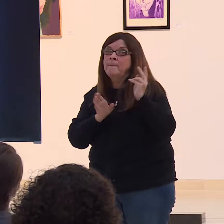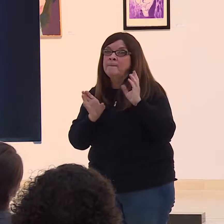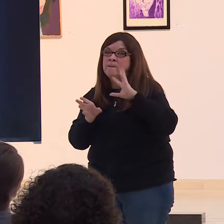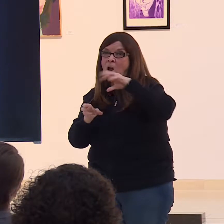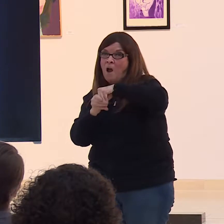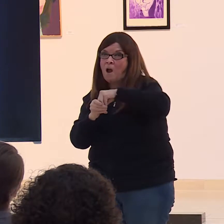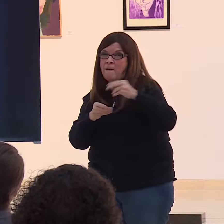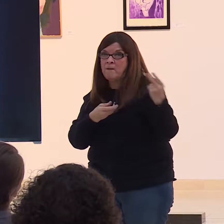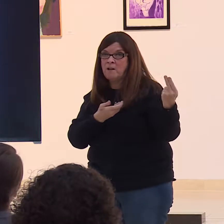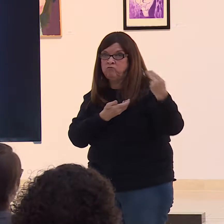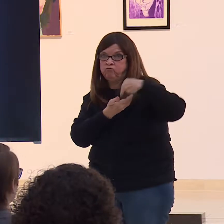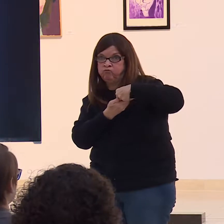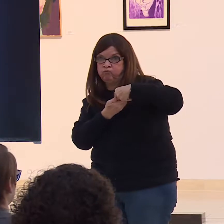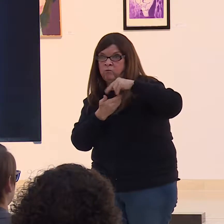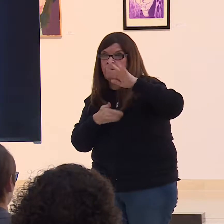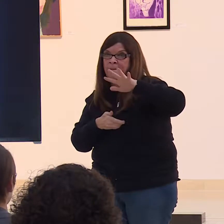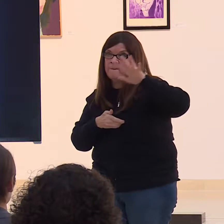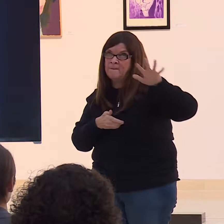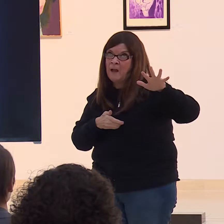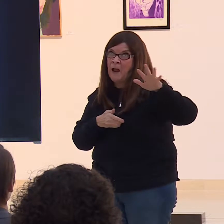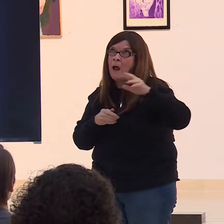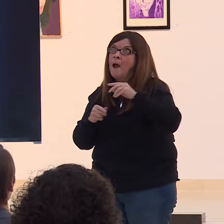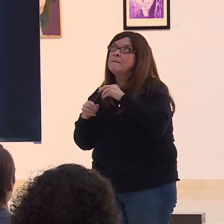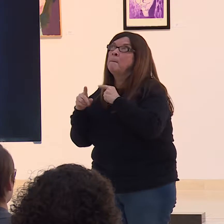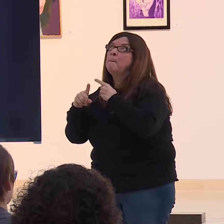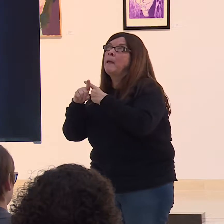There were 55 artists who joined.